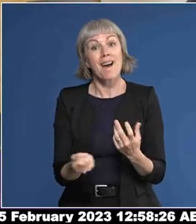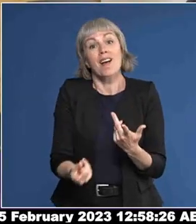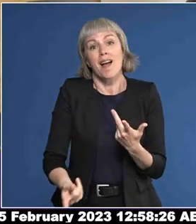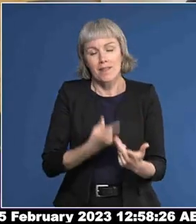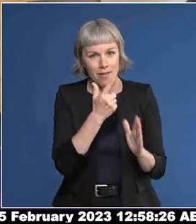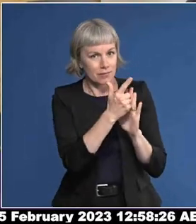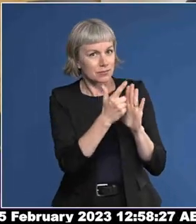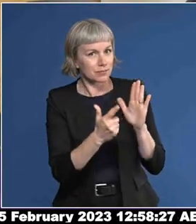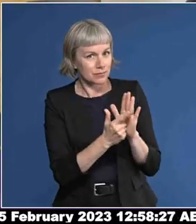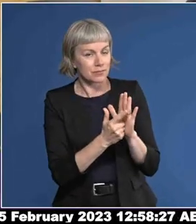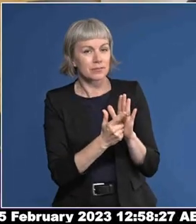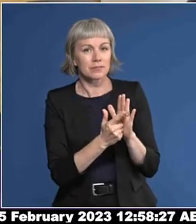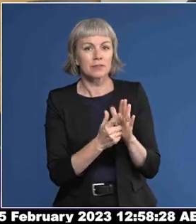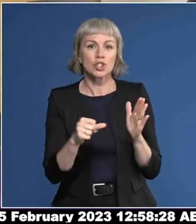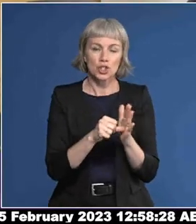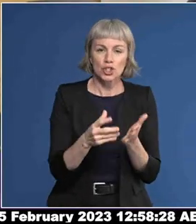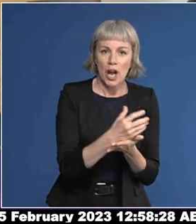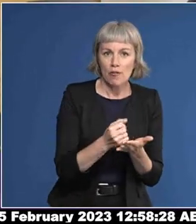Commission in terms of reporting a range of matters.